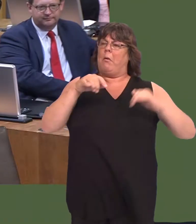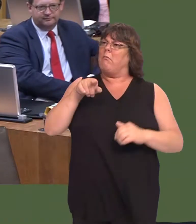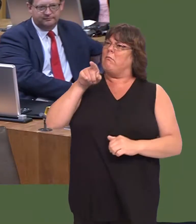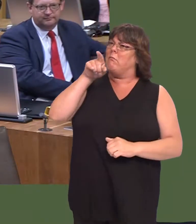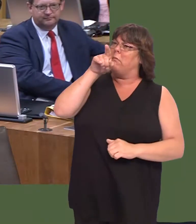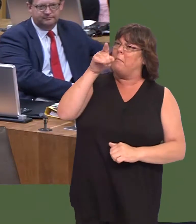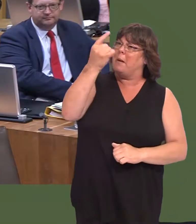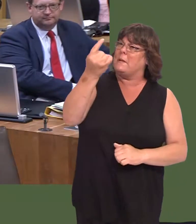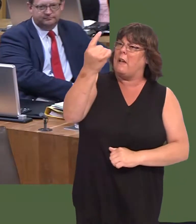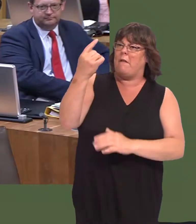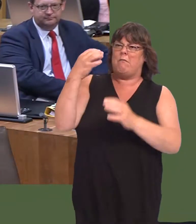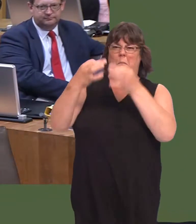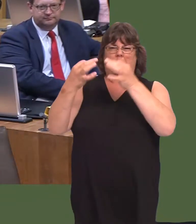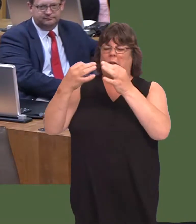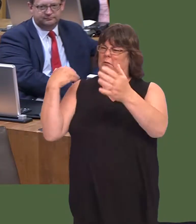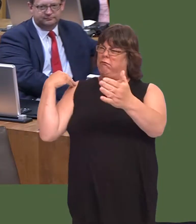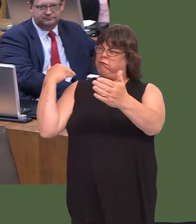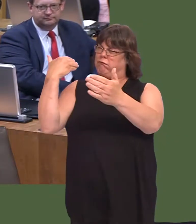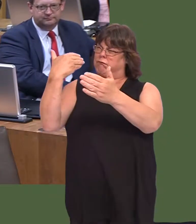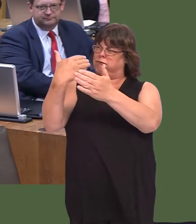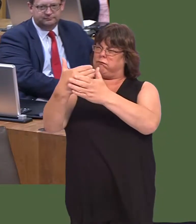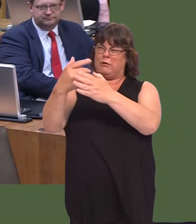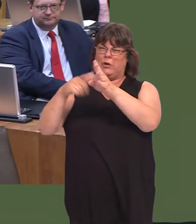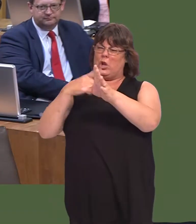somebody who has been in politics for many years, on the comments that he has made, and